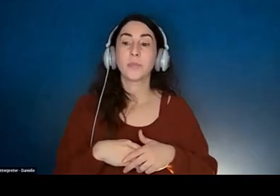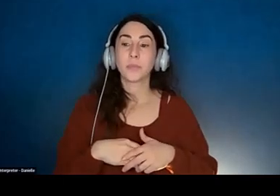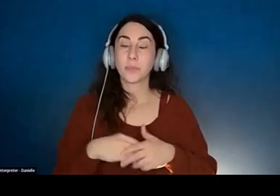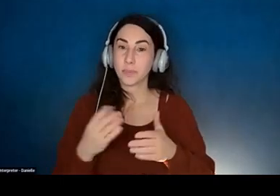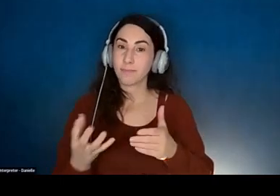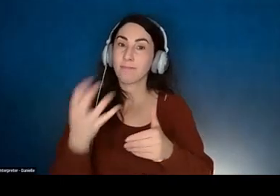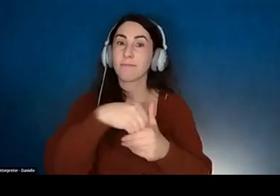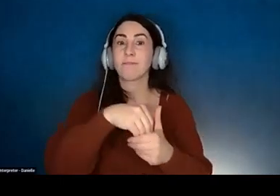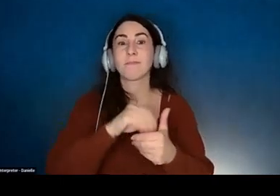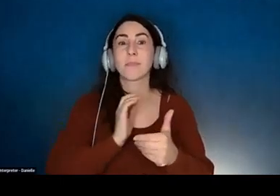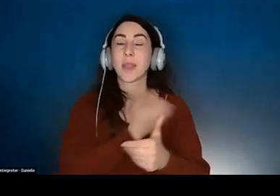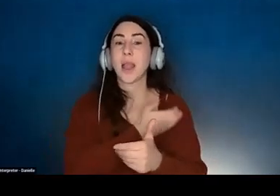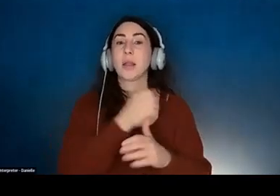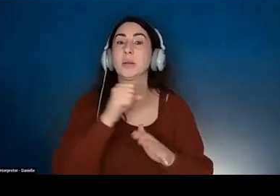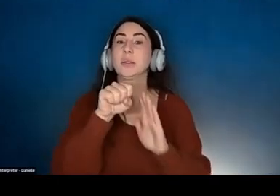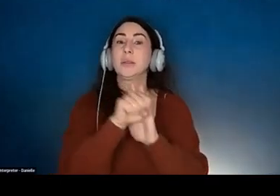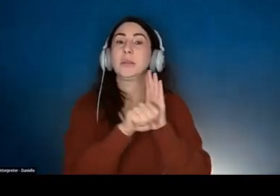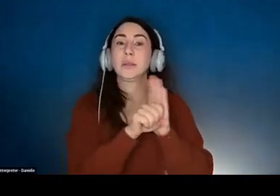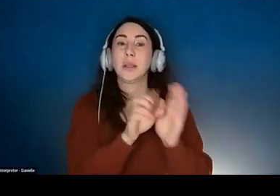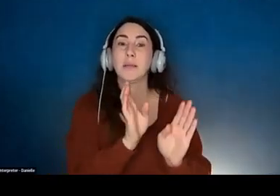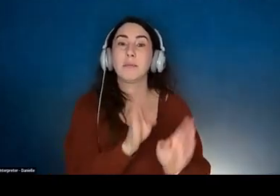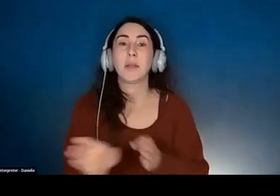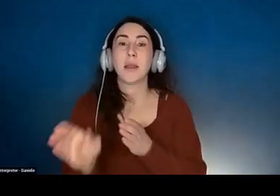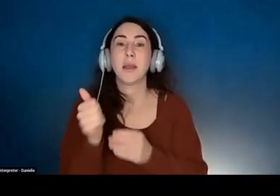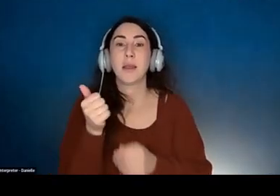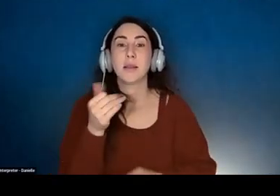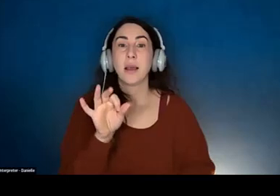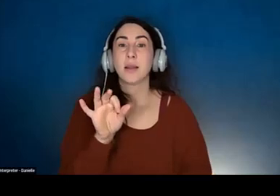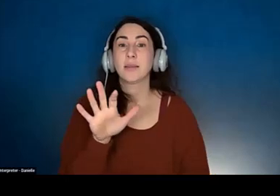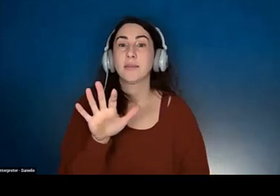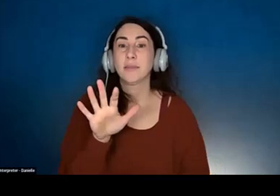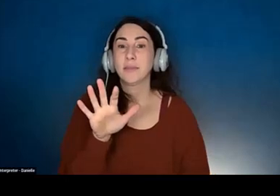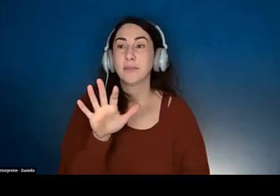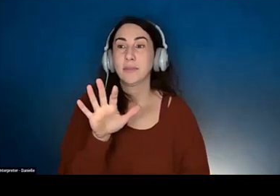state plan 1915k our community first choice plan